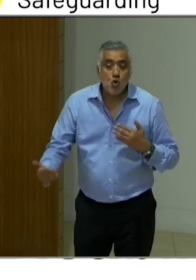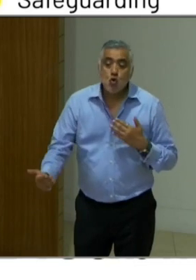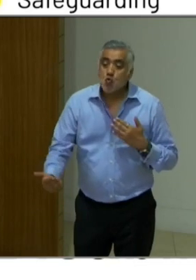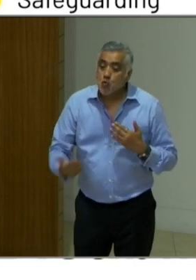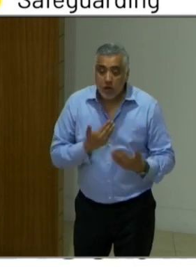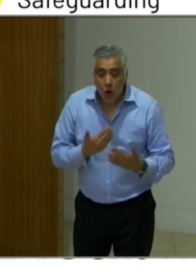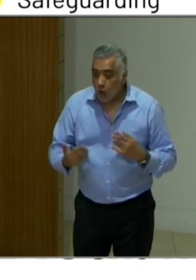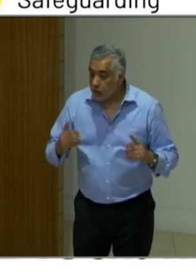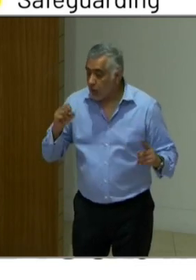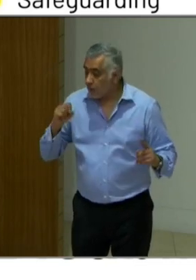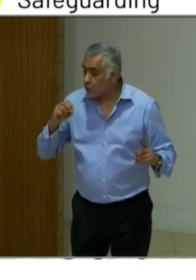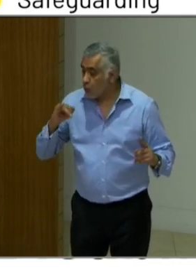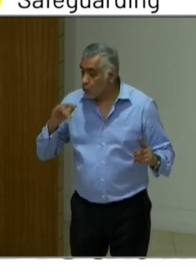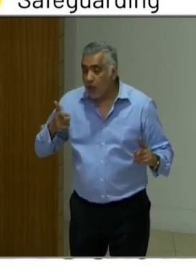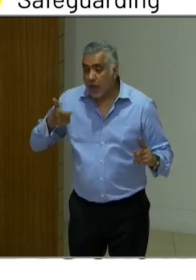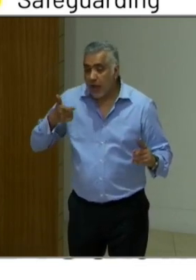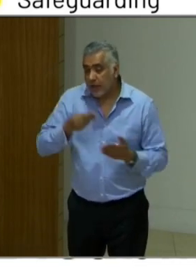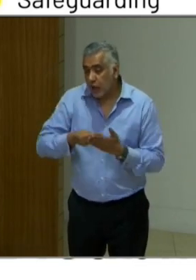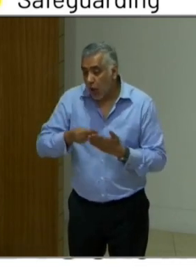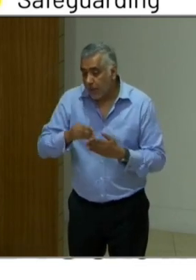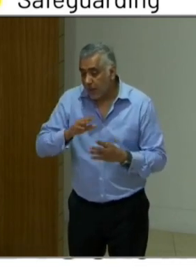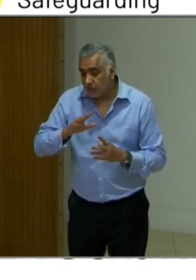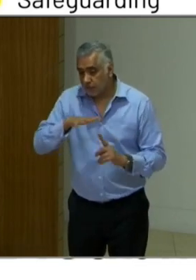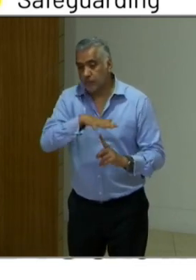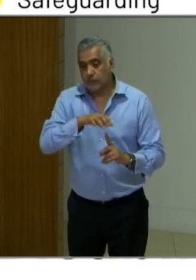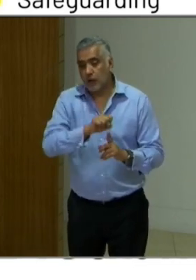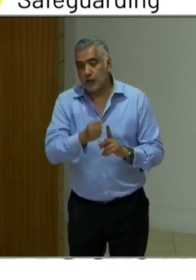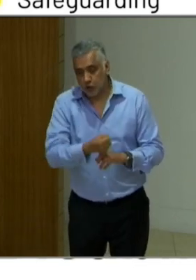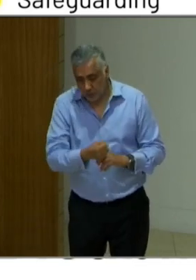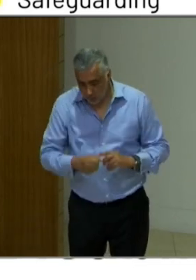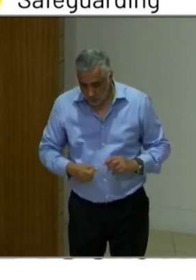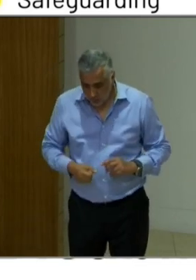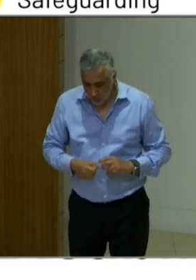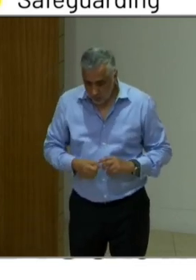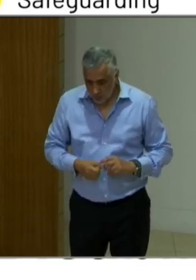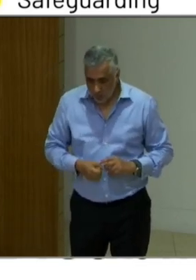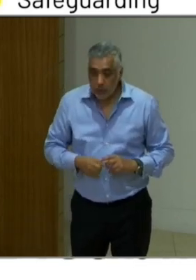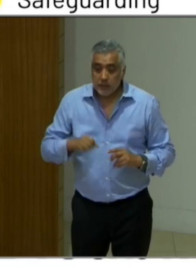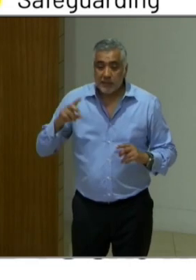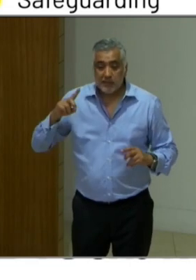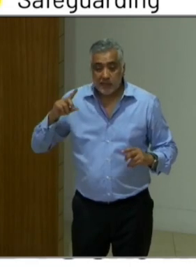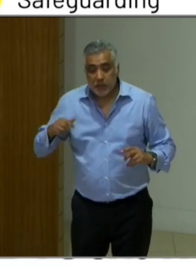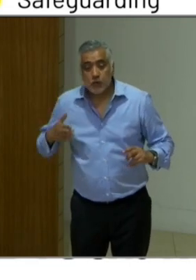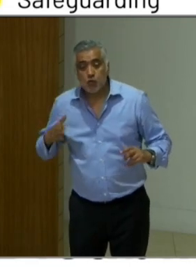social and economic conditions. If disability rights fail to be acknowledged,